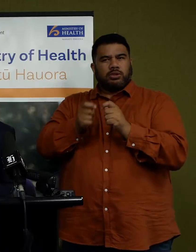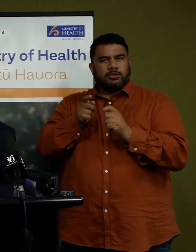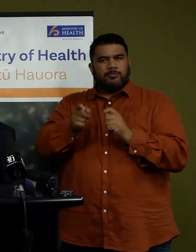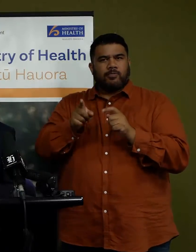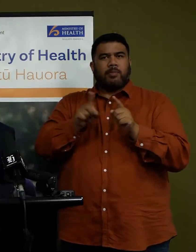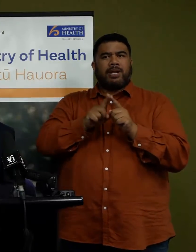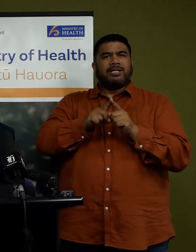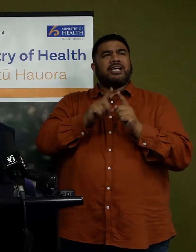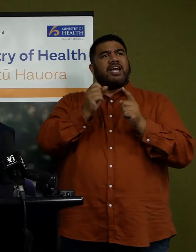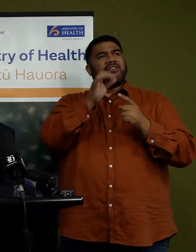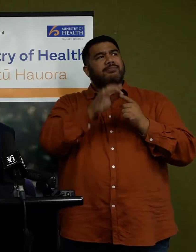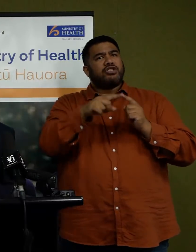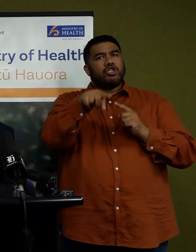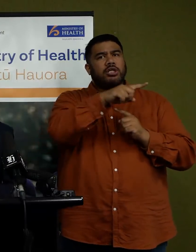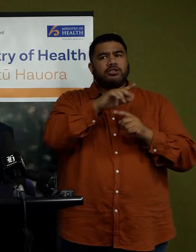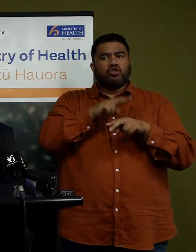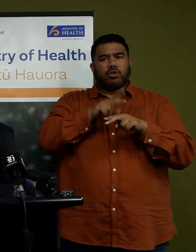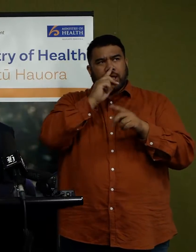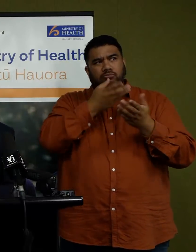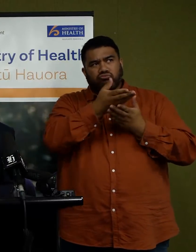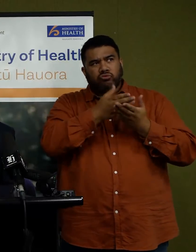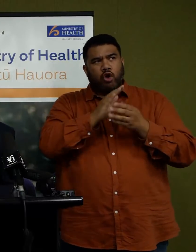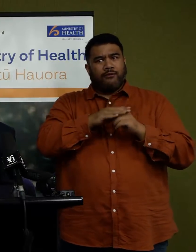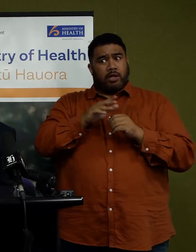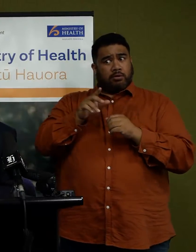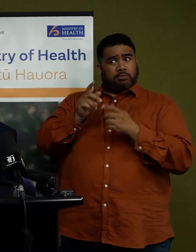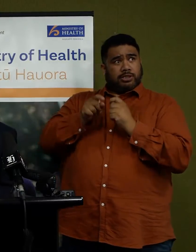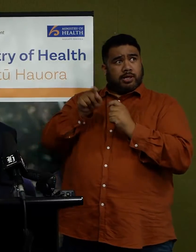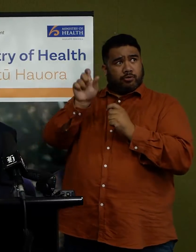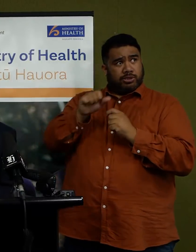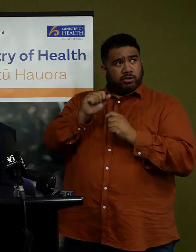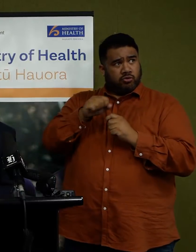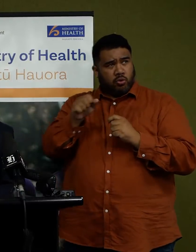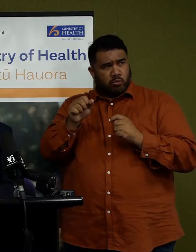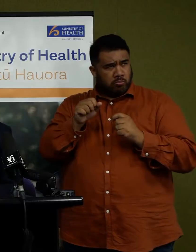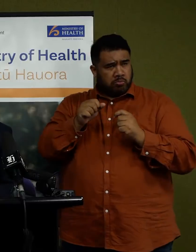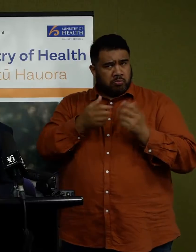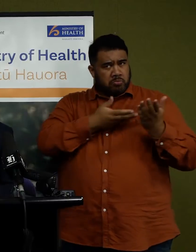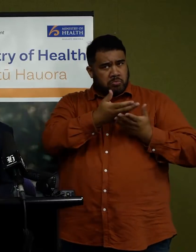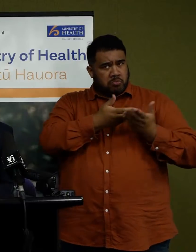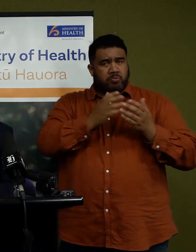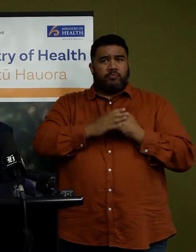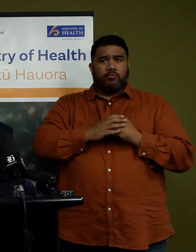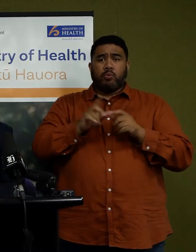to make sure that the right people are being tested. If there's any doubt-- and we saw this with the first case